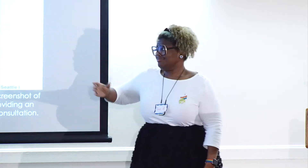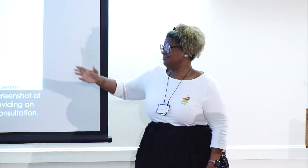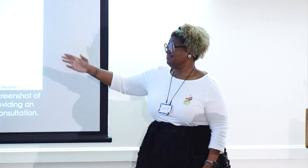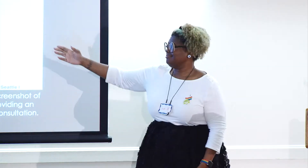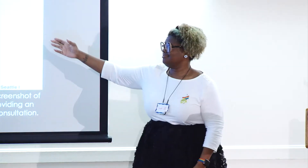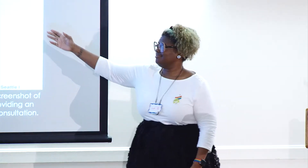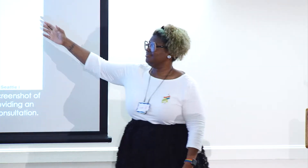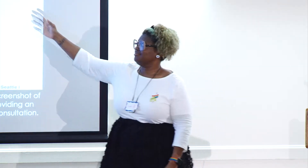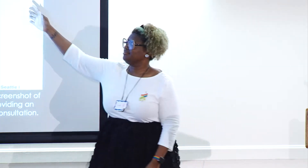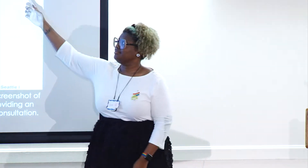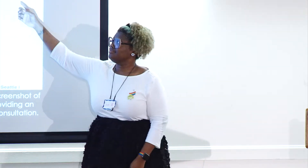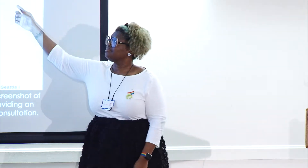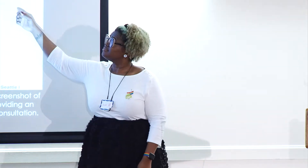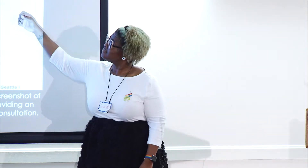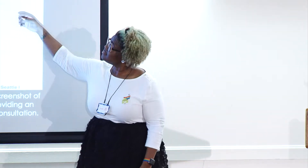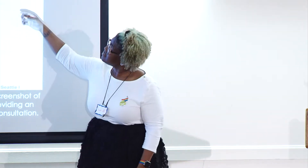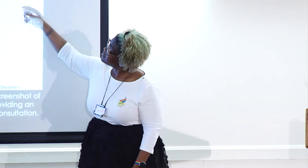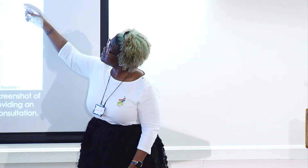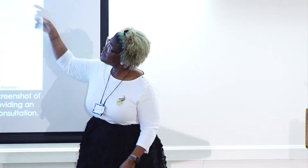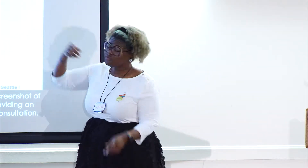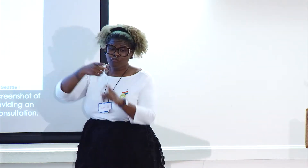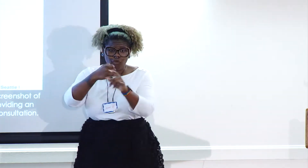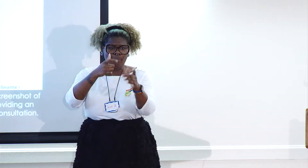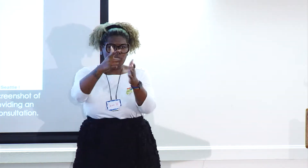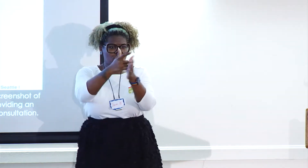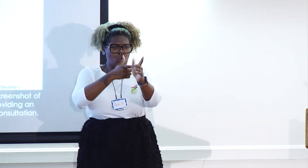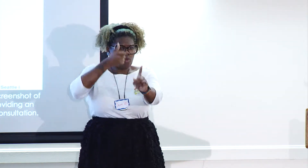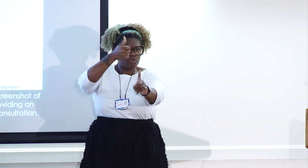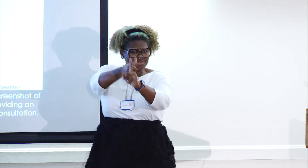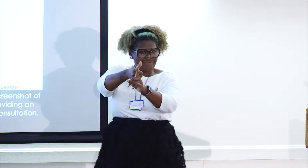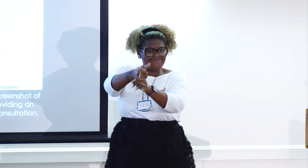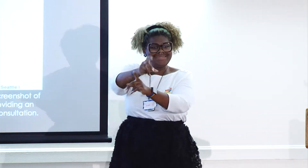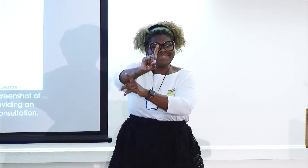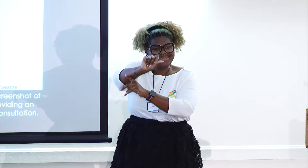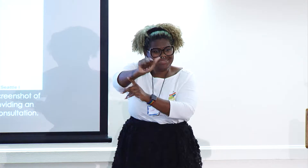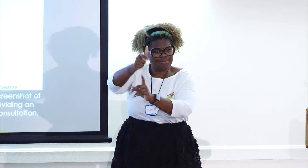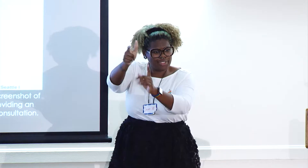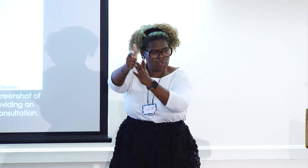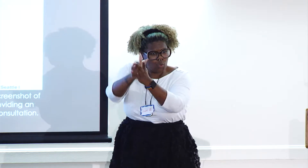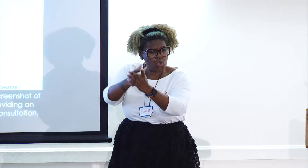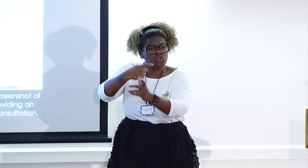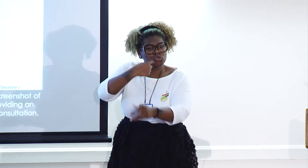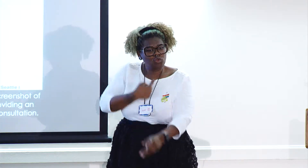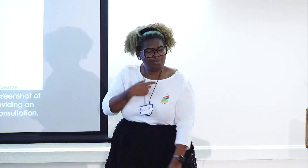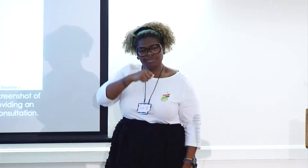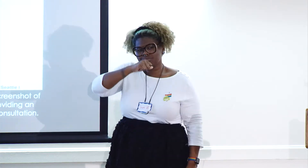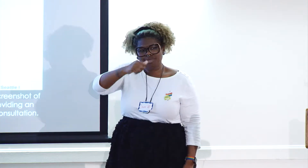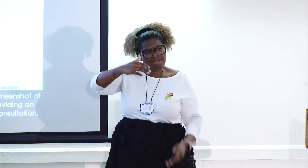advocating for my own personal rights due to the fact that I didn't have access to that information in the first place.